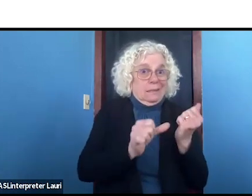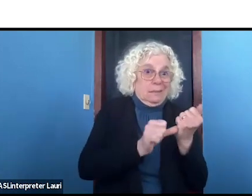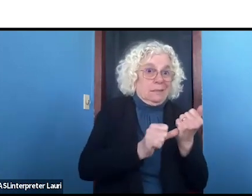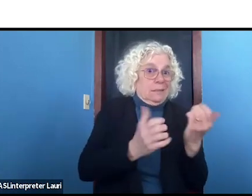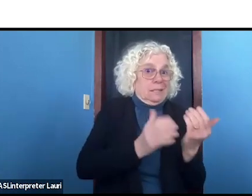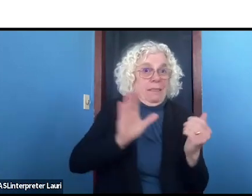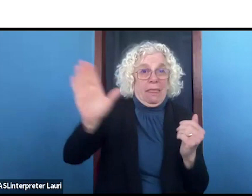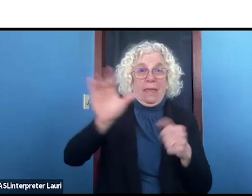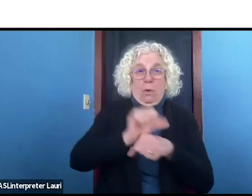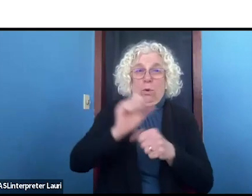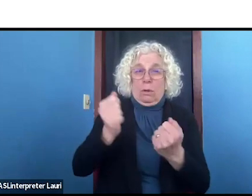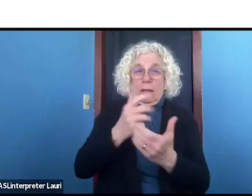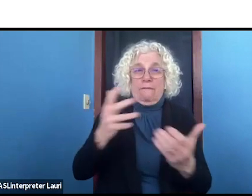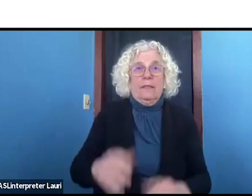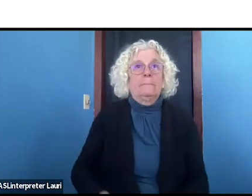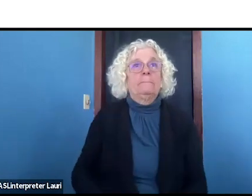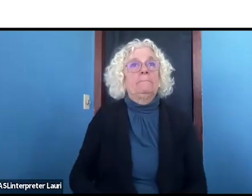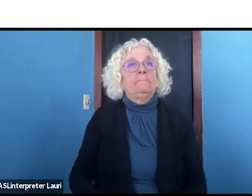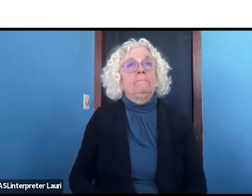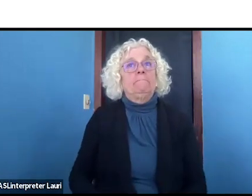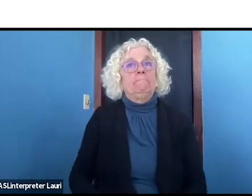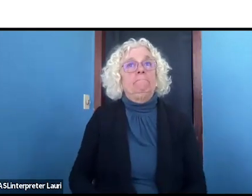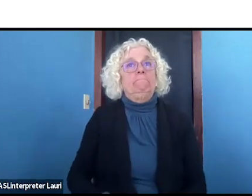So some of the examples of this are cultural competence,